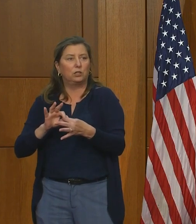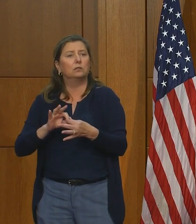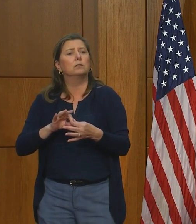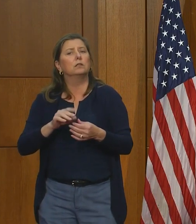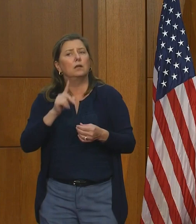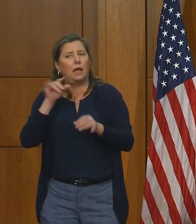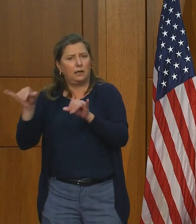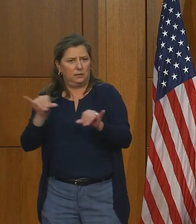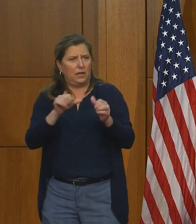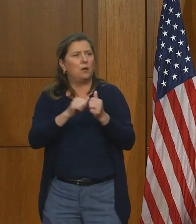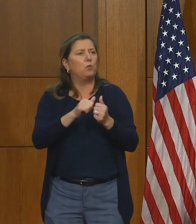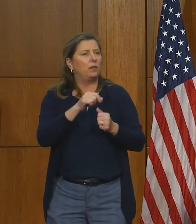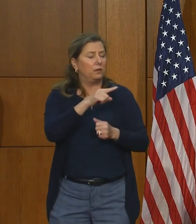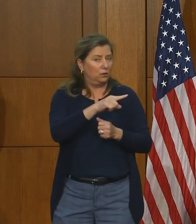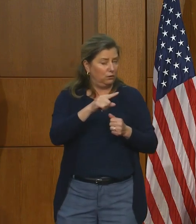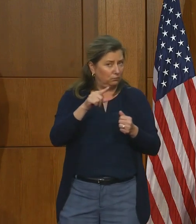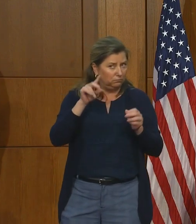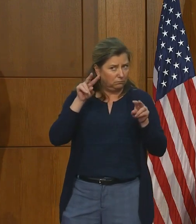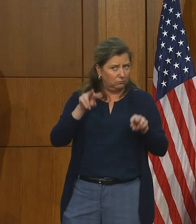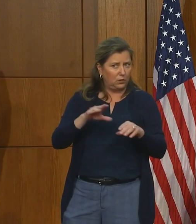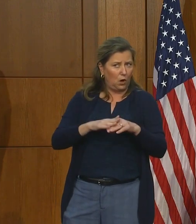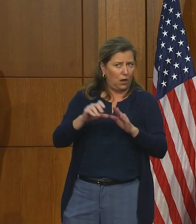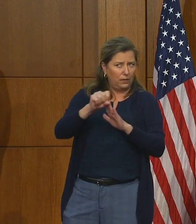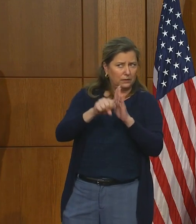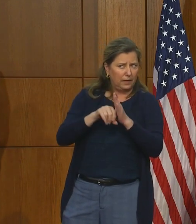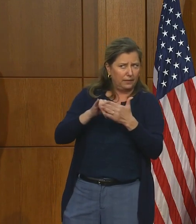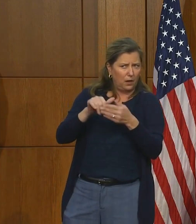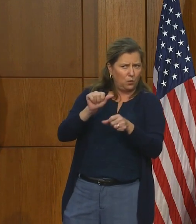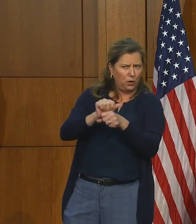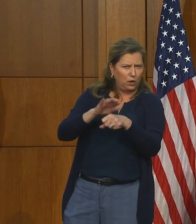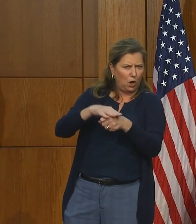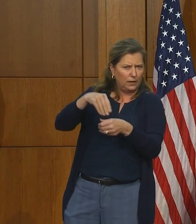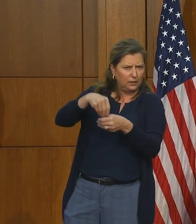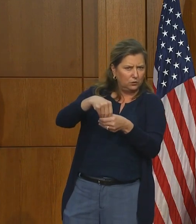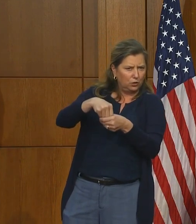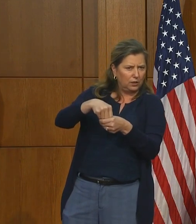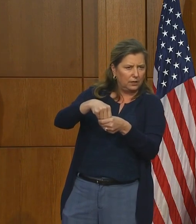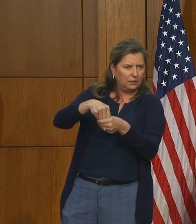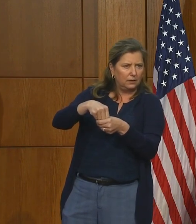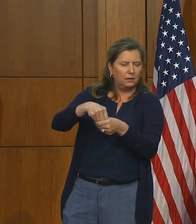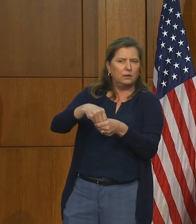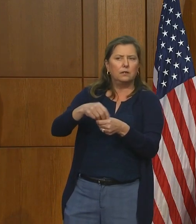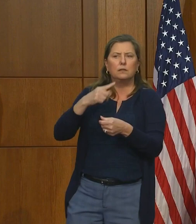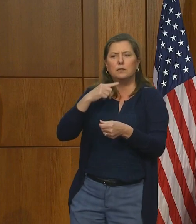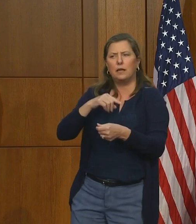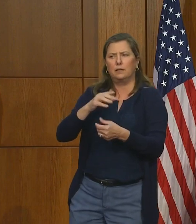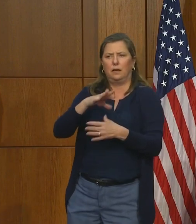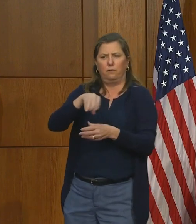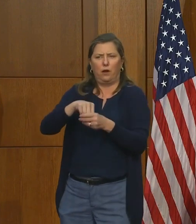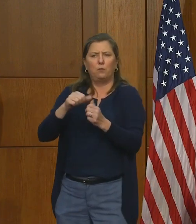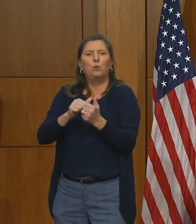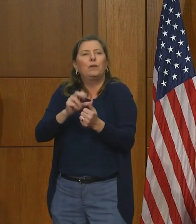MANY THIS IS YEAH PPE PERFECT